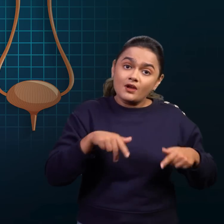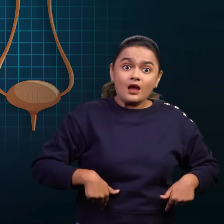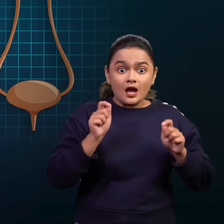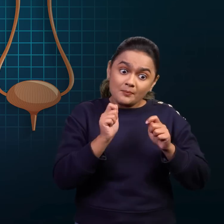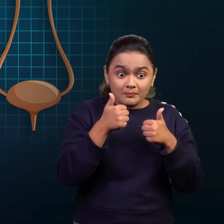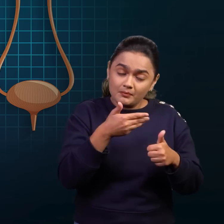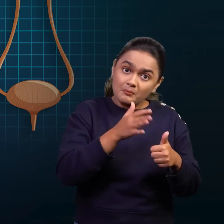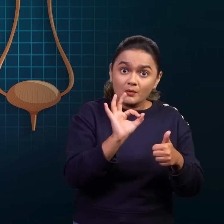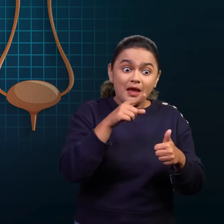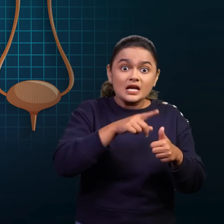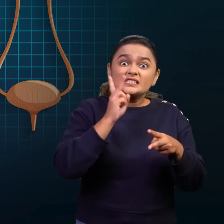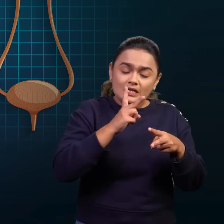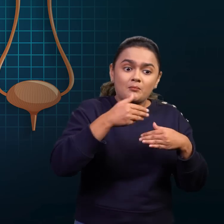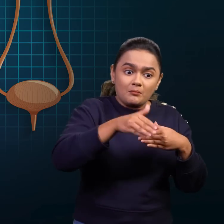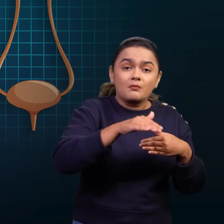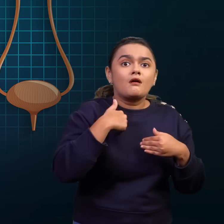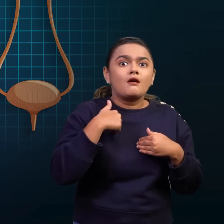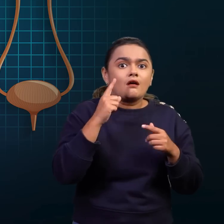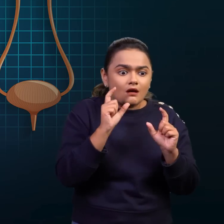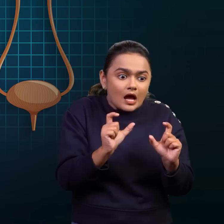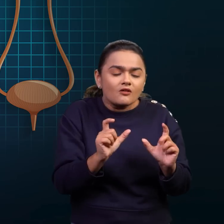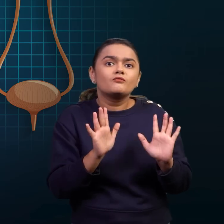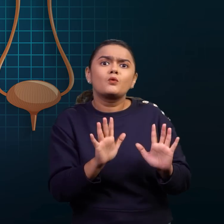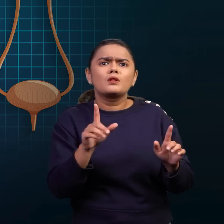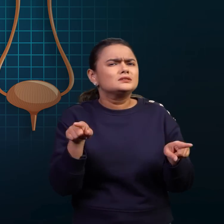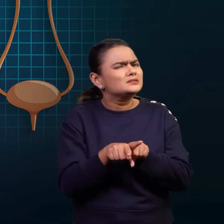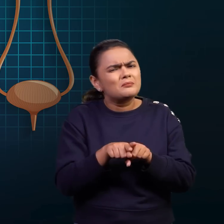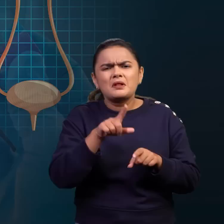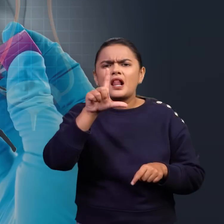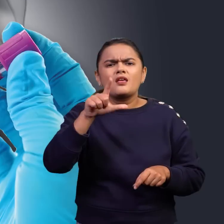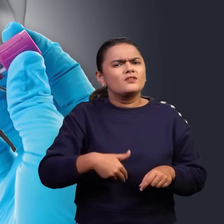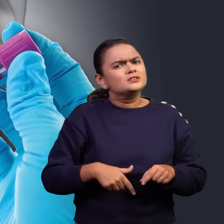We also need to ensure the kidneys continue to function well. It's the same for liver function test.